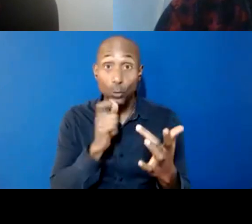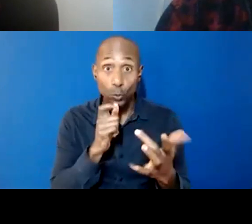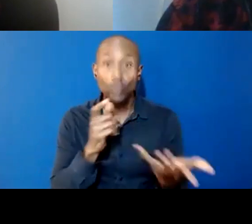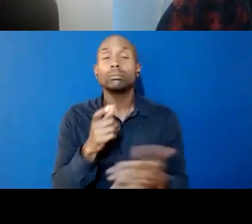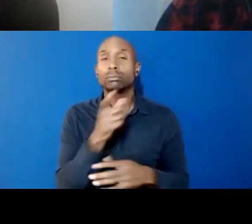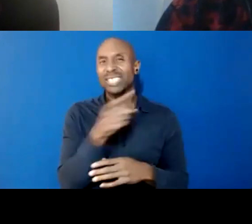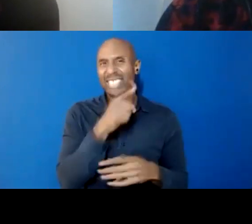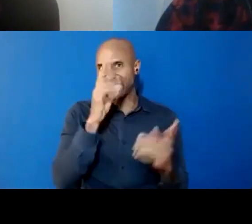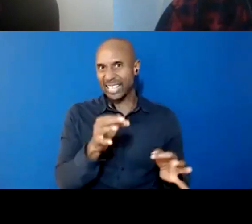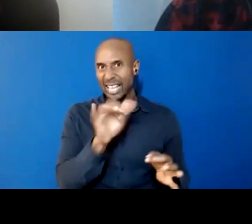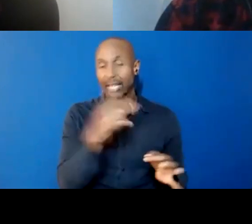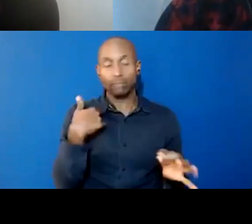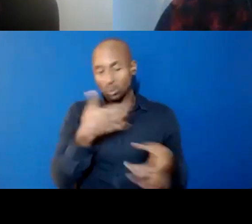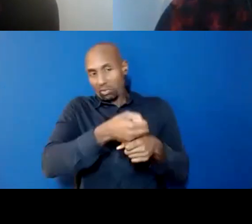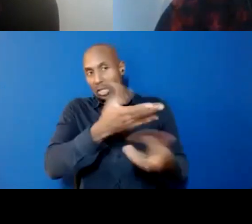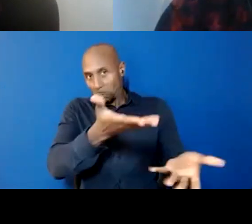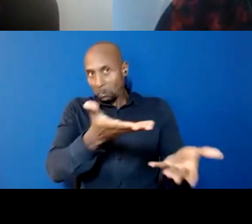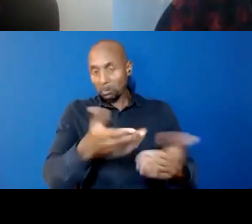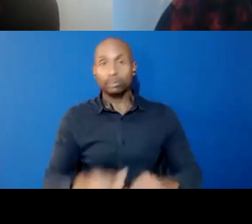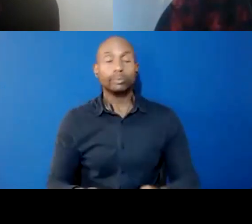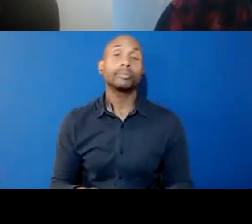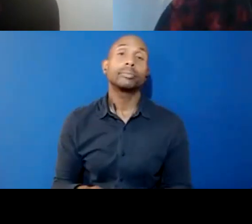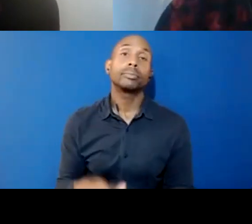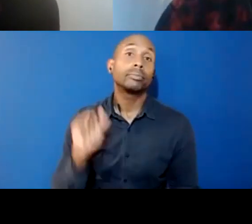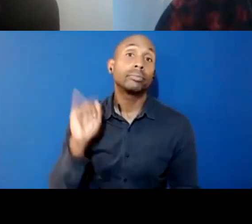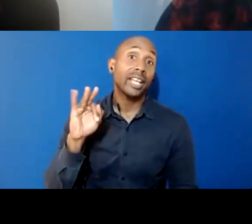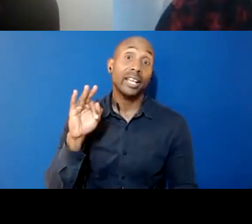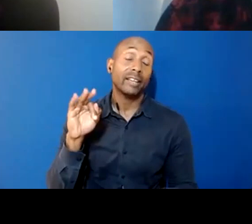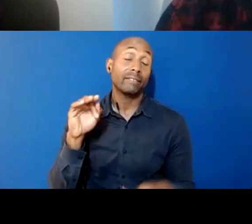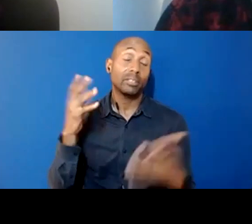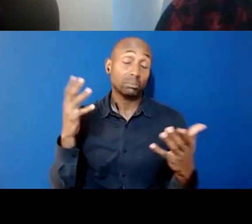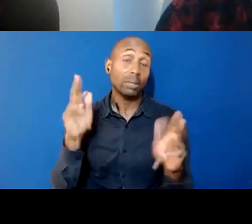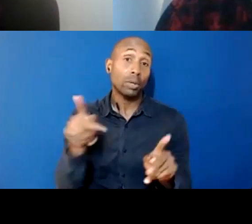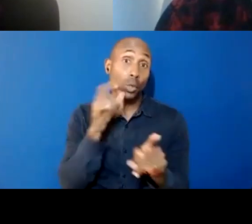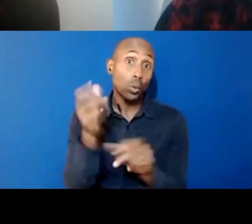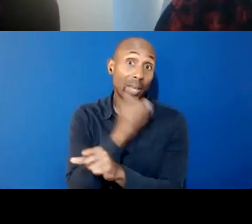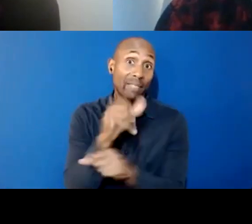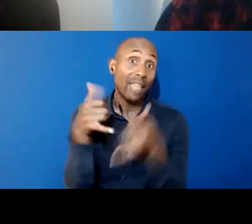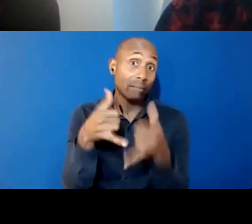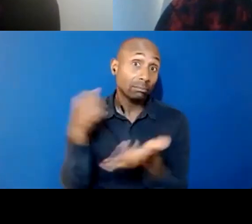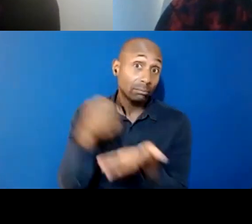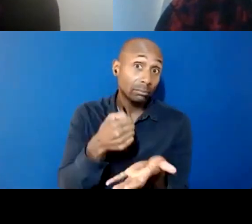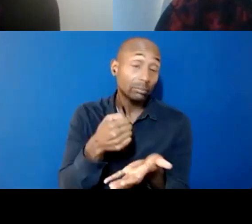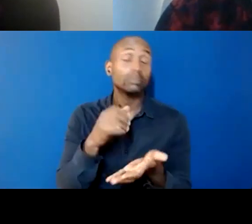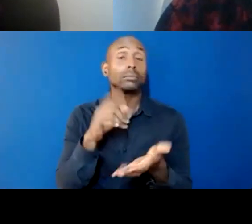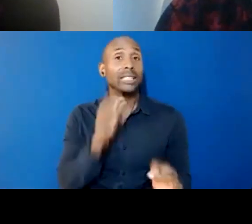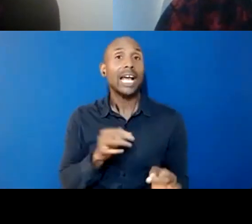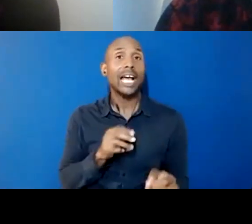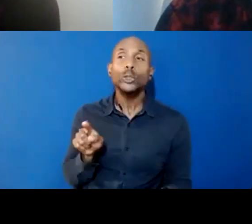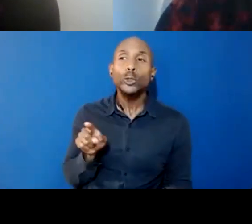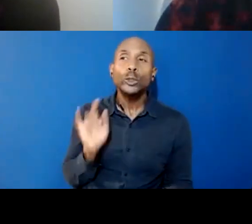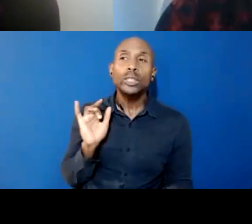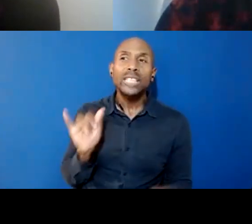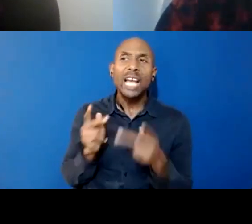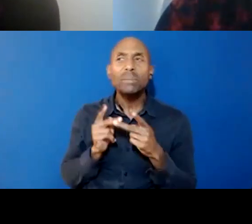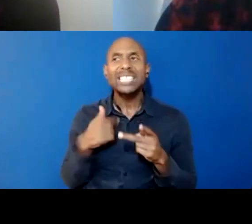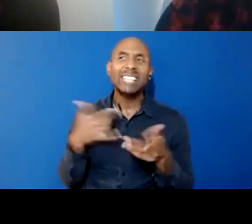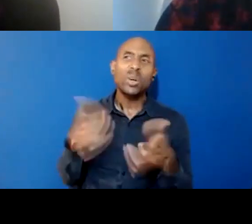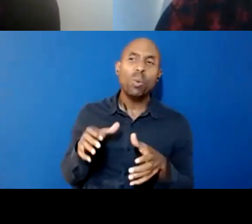If you don't want to if you don't want to go to a place because it turns out that one